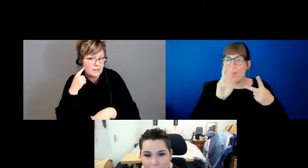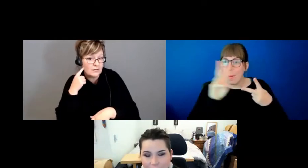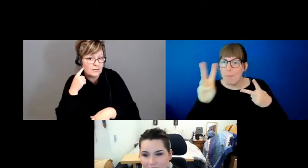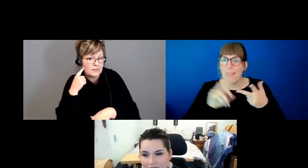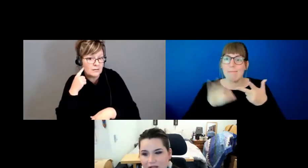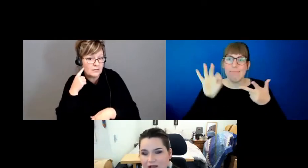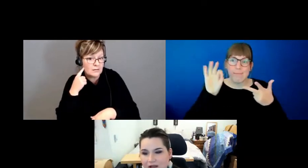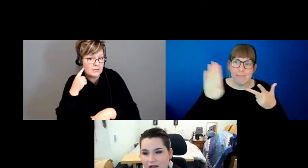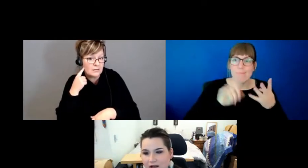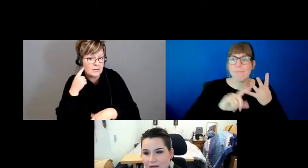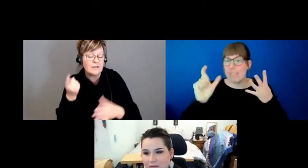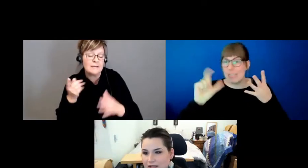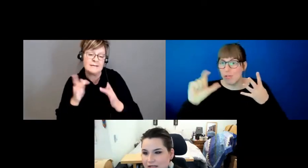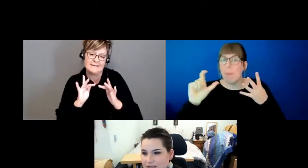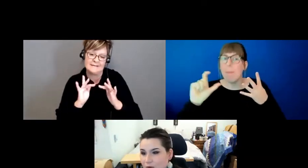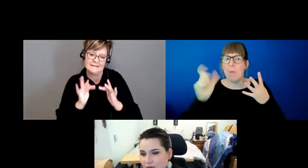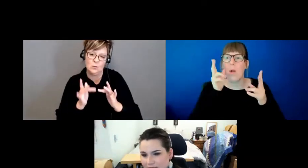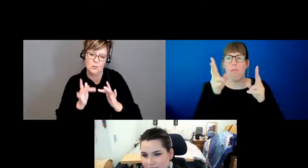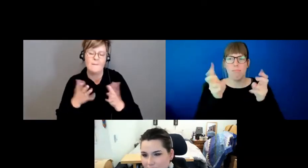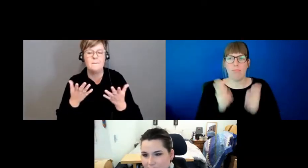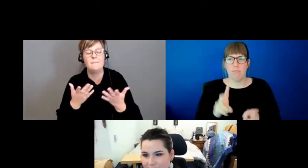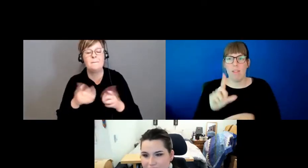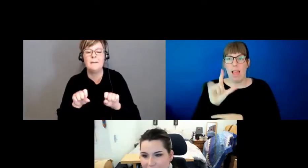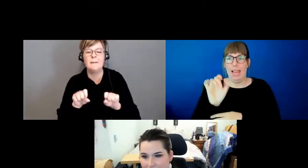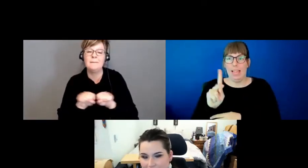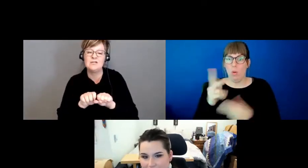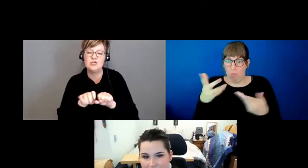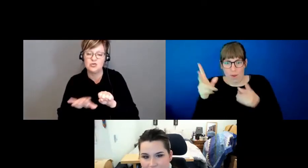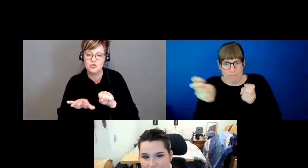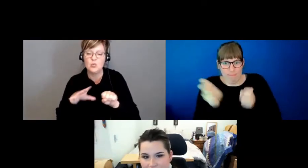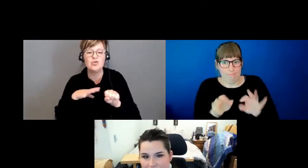THERE WILL BE THE LINKS -- O I THINK THEY'RE ALREADY IN THE CHAT BOX, SO YOU CAN JUST GO